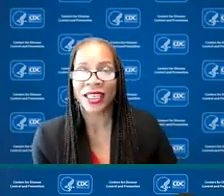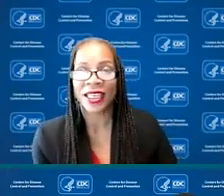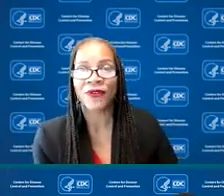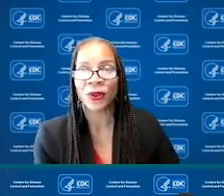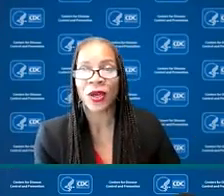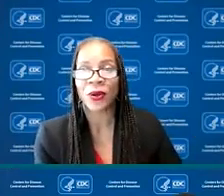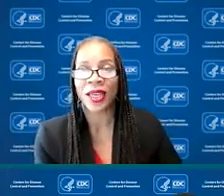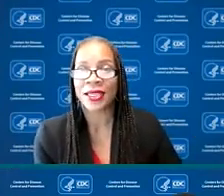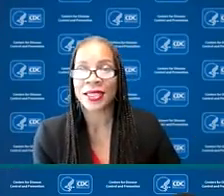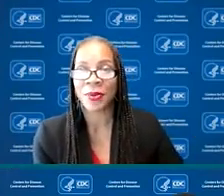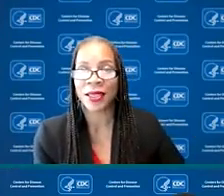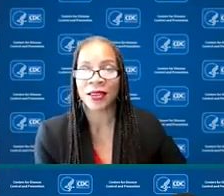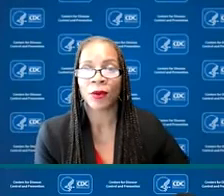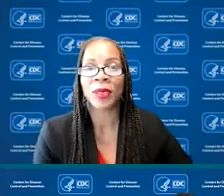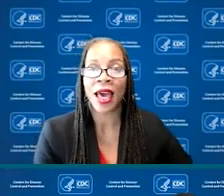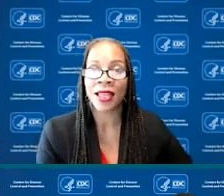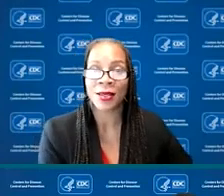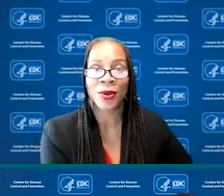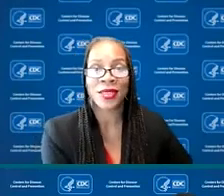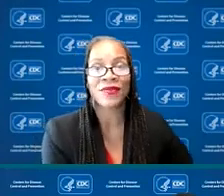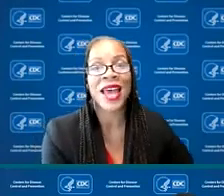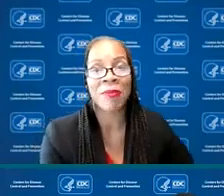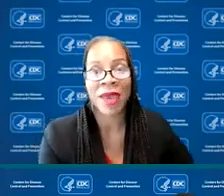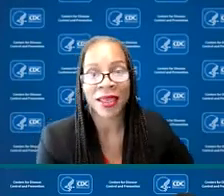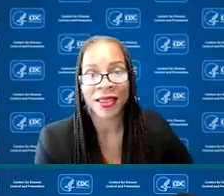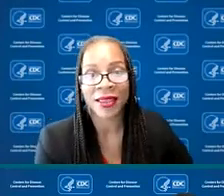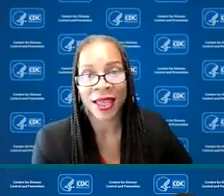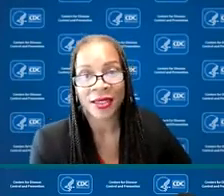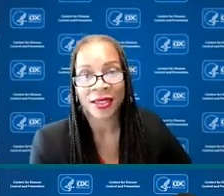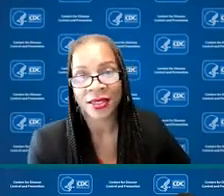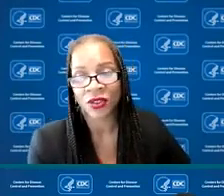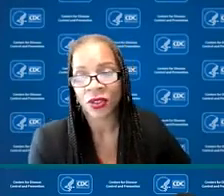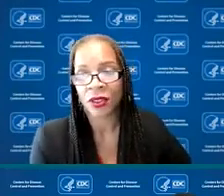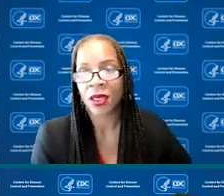if you don’t anticipate that there will be consequences of not making that decision. So think